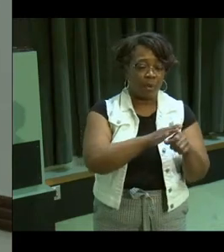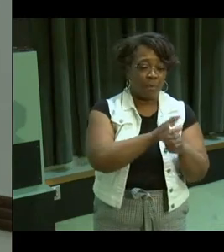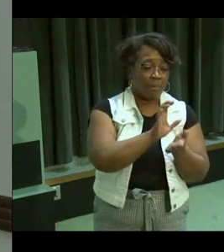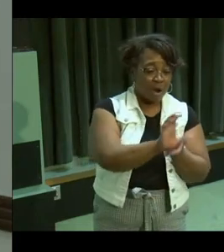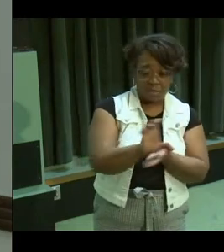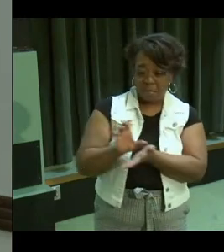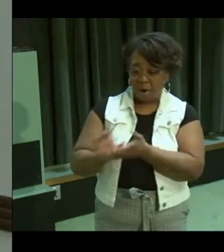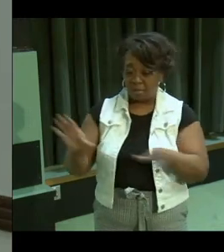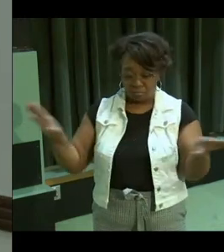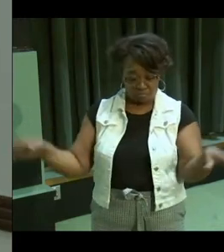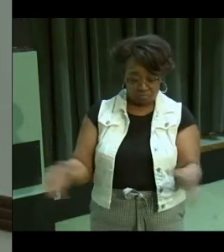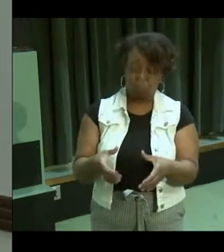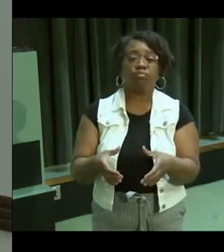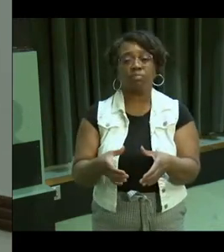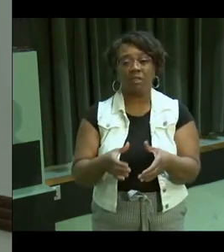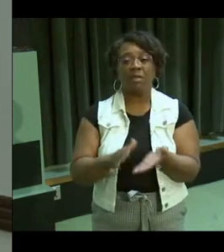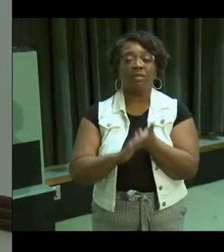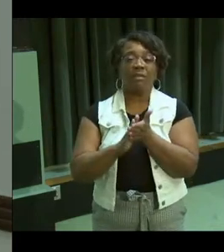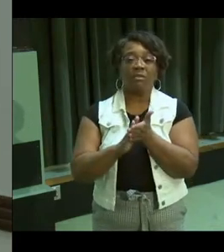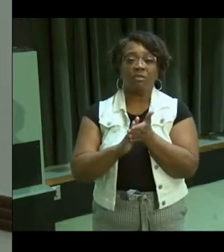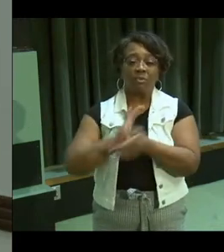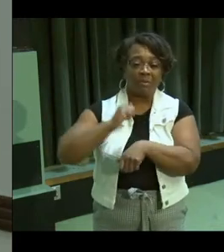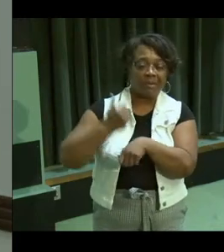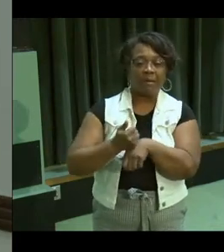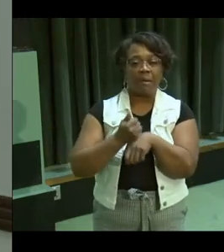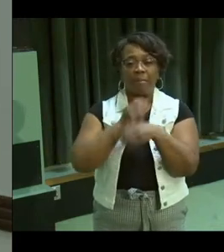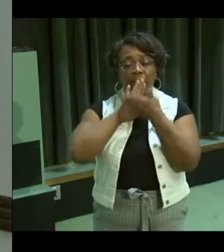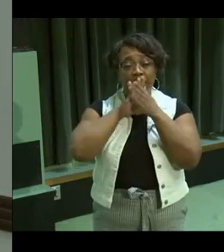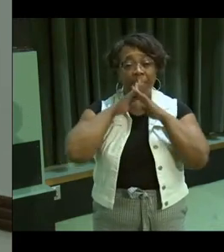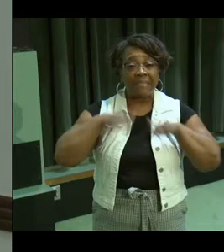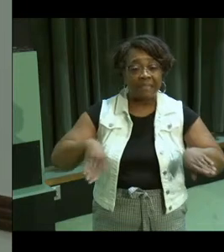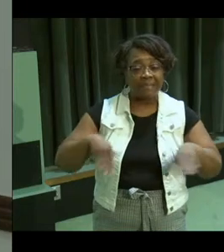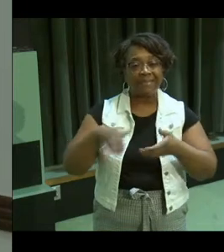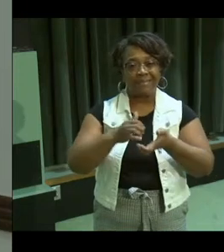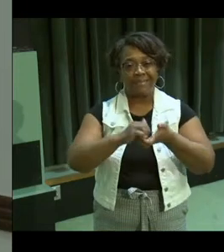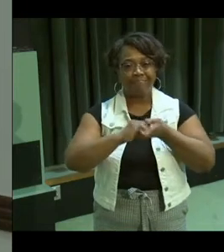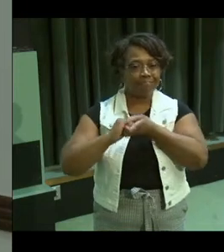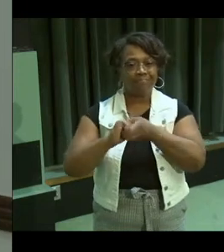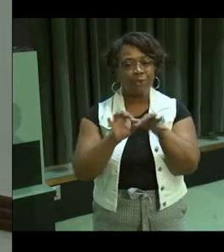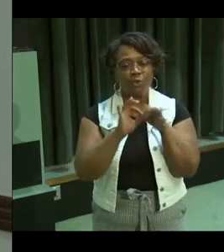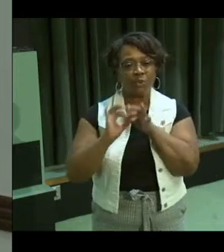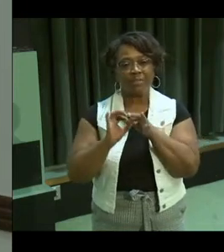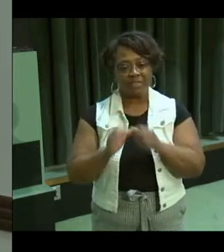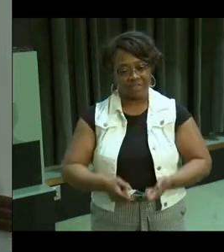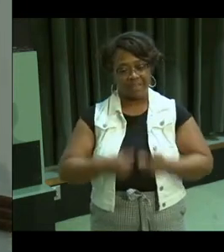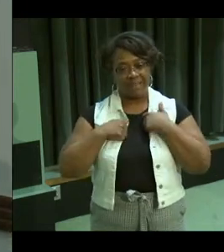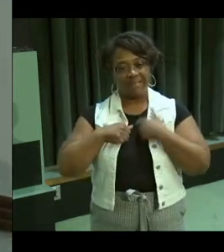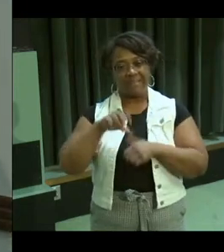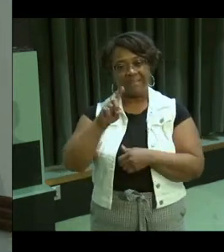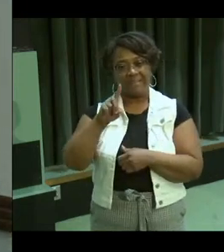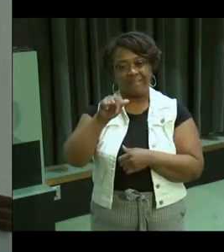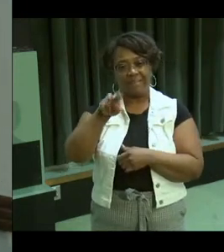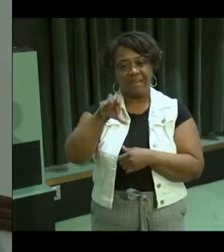communities together to forge